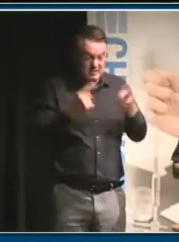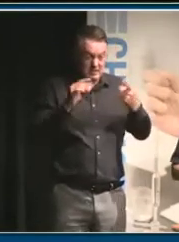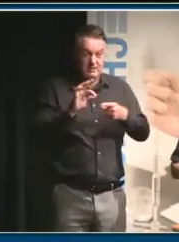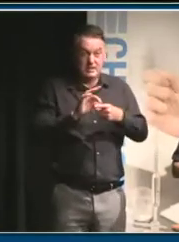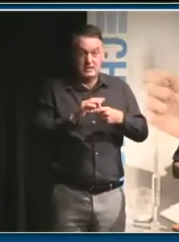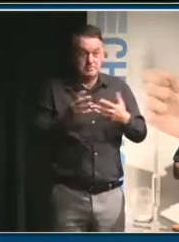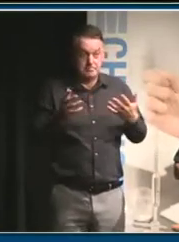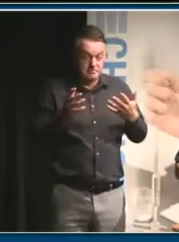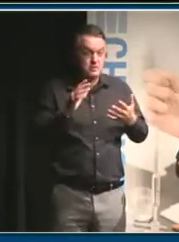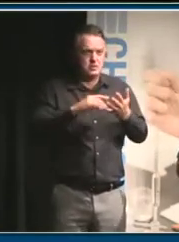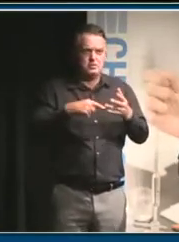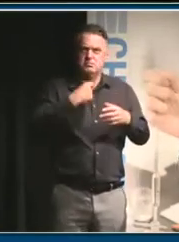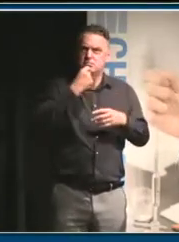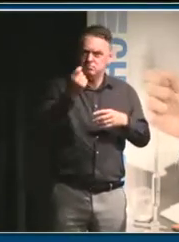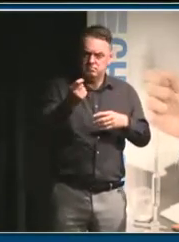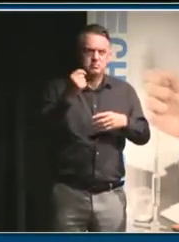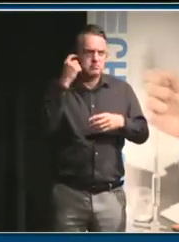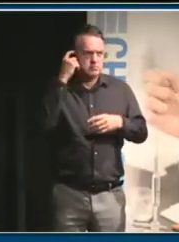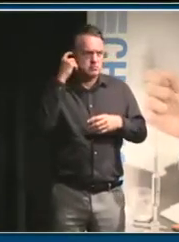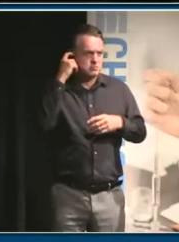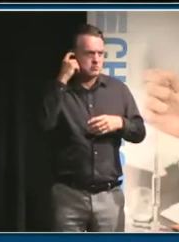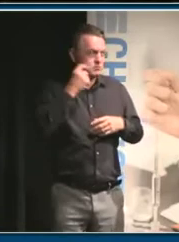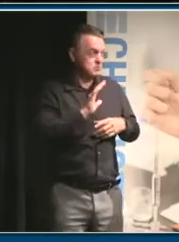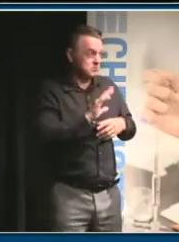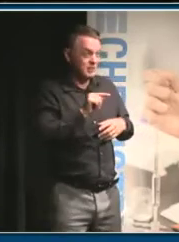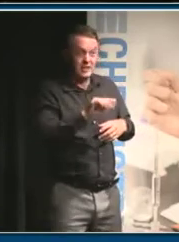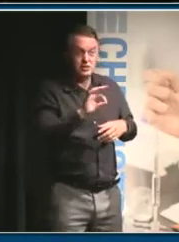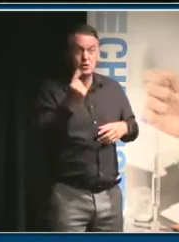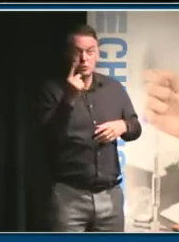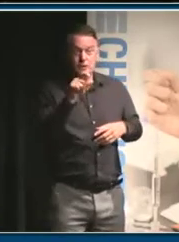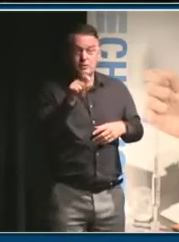So I called the vendor “So John, that's not one person's hair oh that’s a bunch of people's hair.”